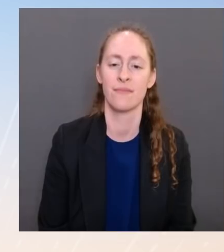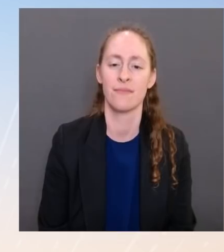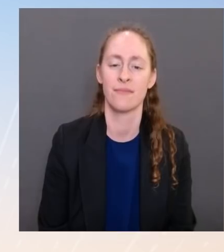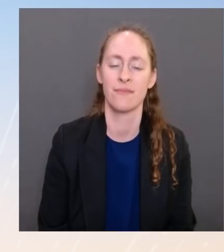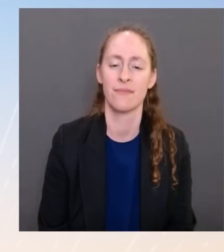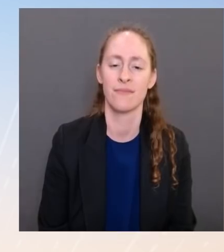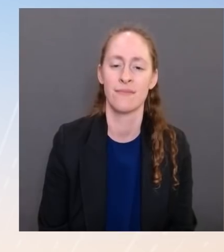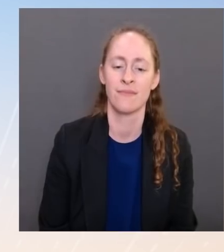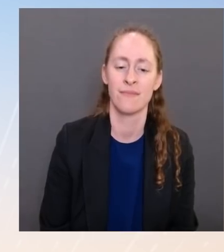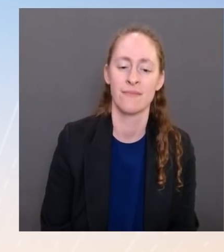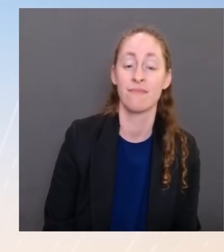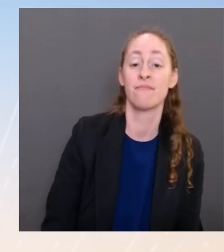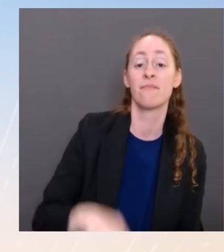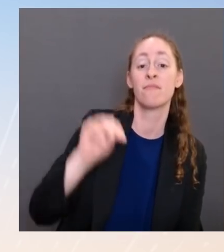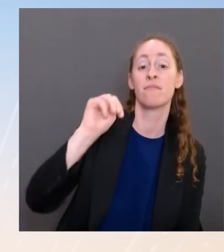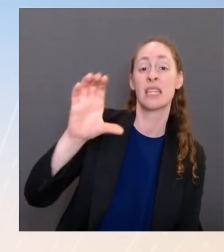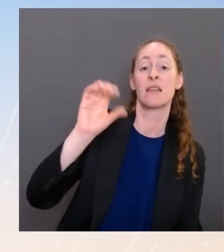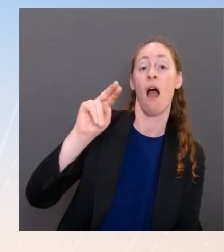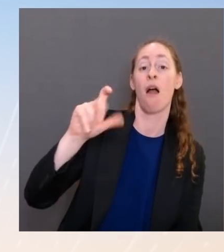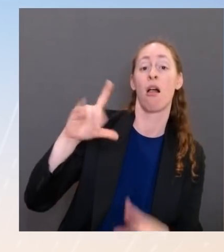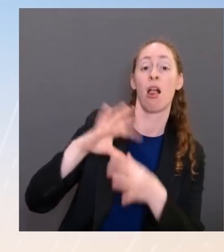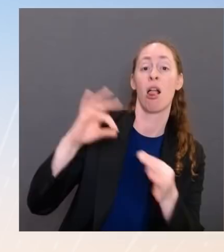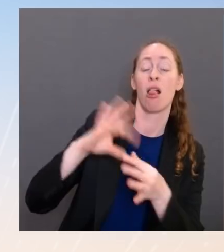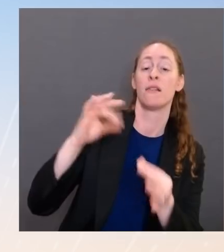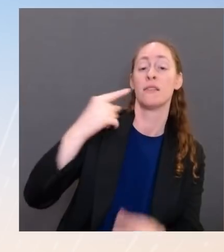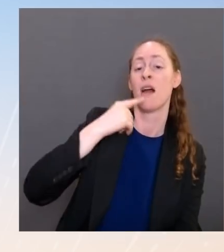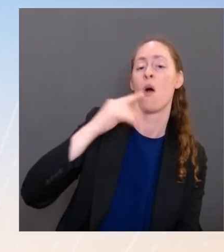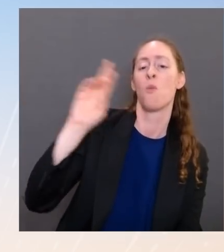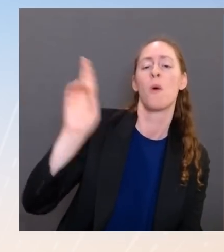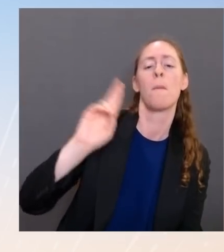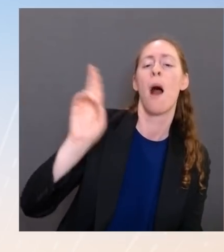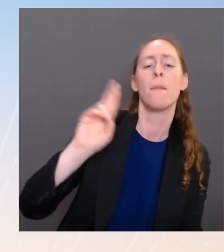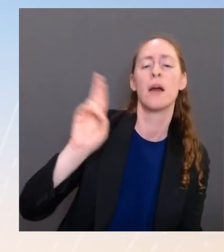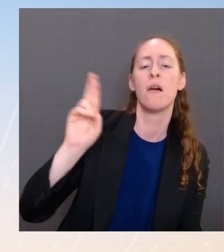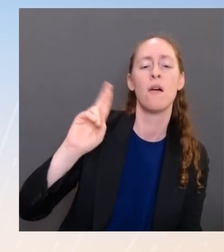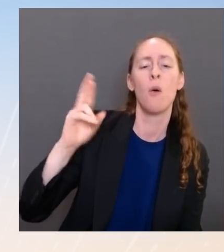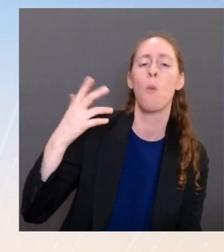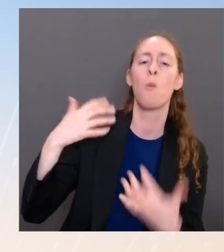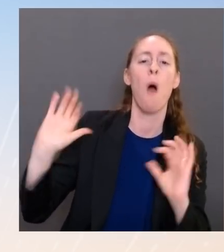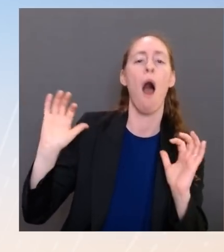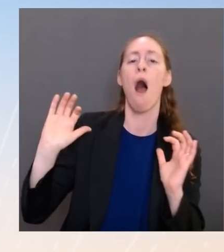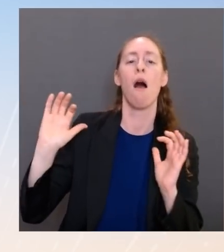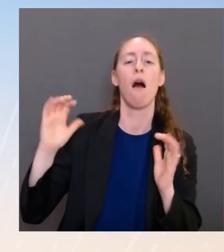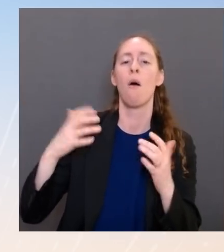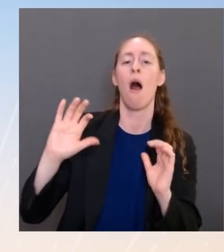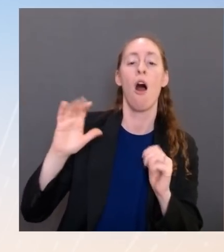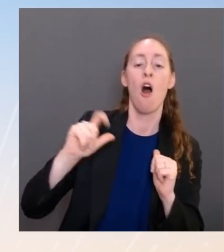"extraneous items to be included." Does the White House believe that the Afghanistan Advancement Act